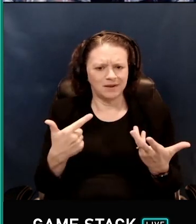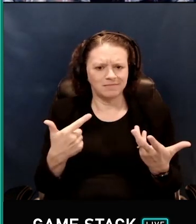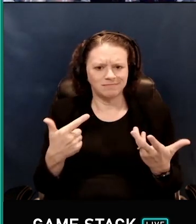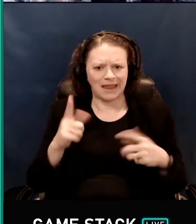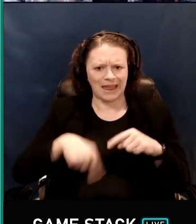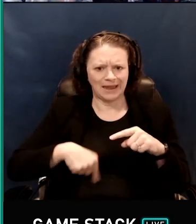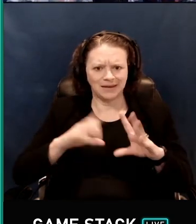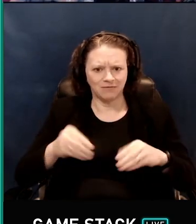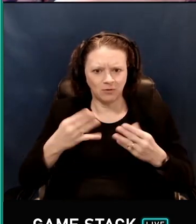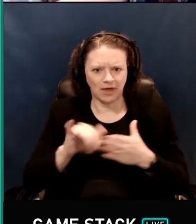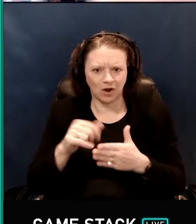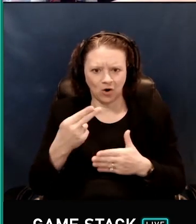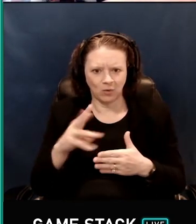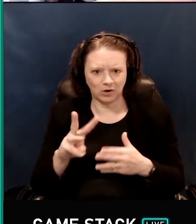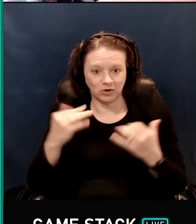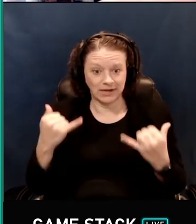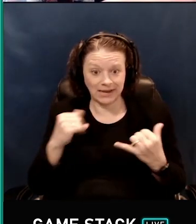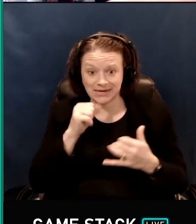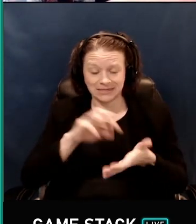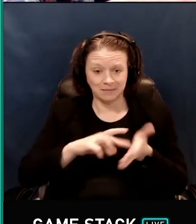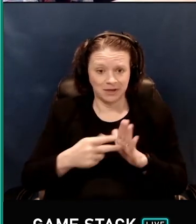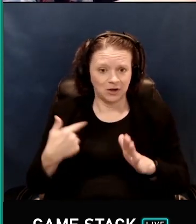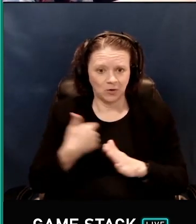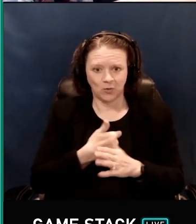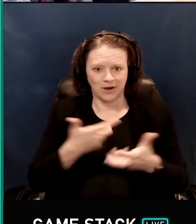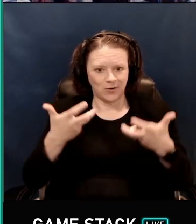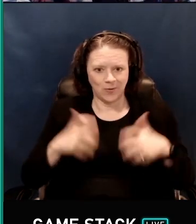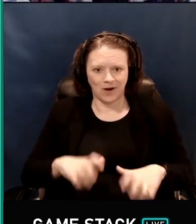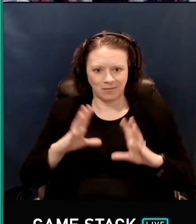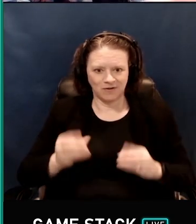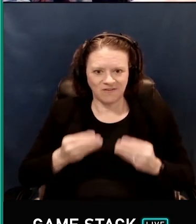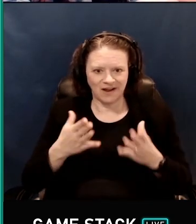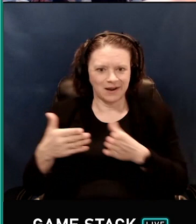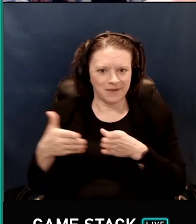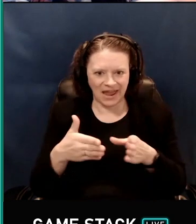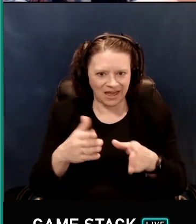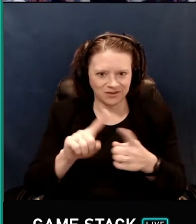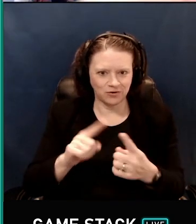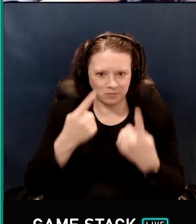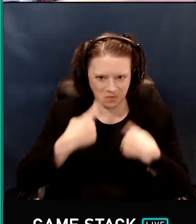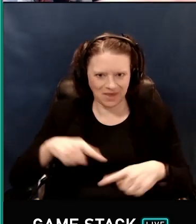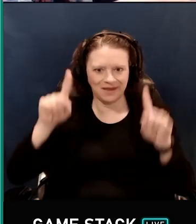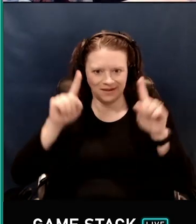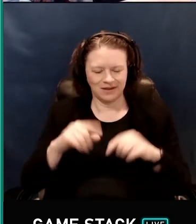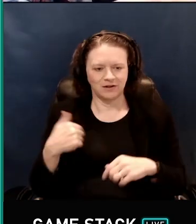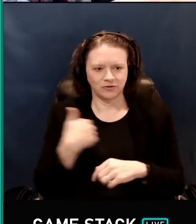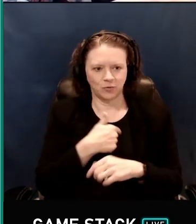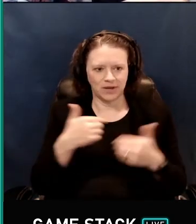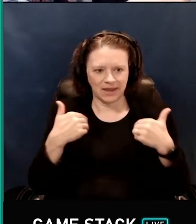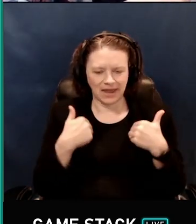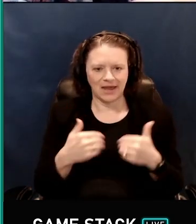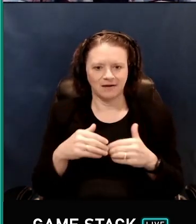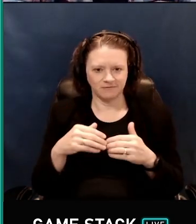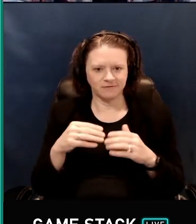And so while we have a direct compute based decompressor for bootstrapping and giving you something to start with,